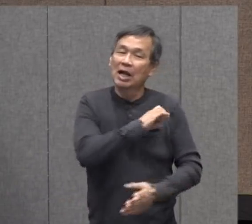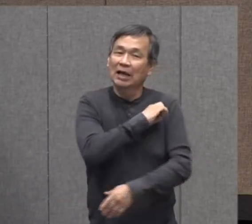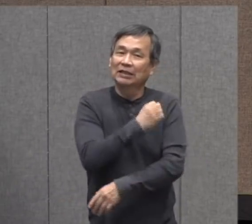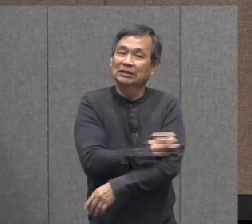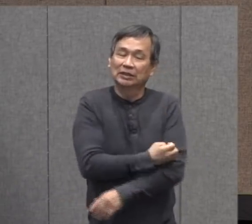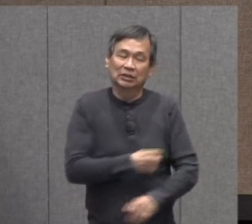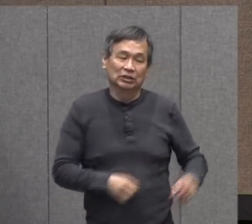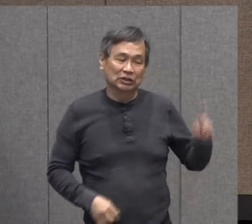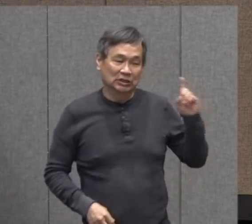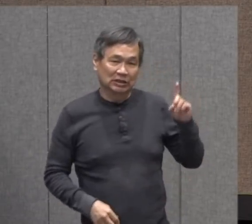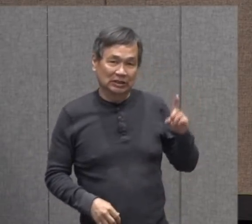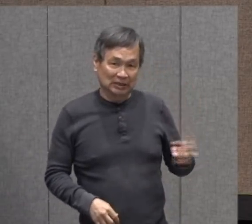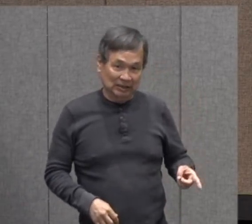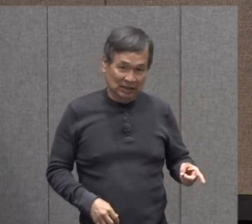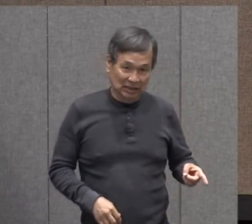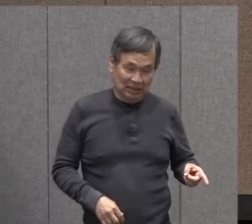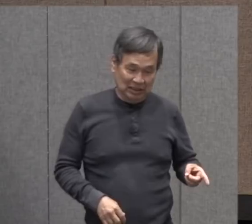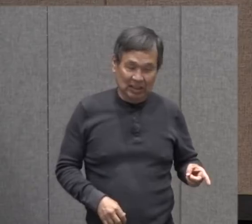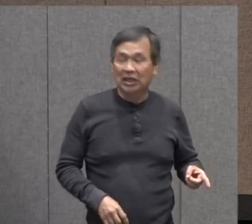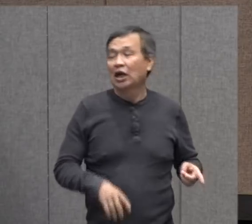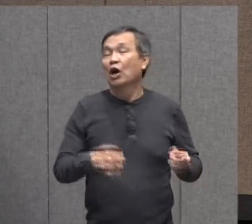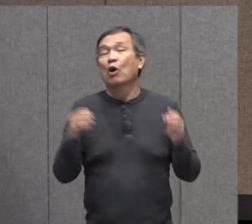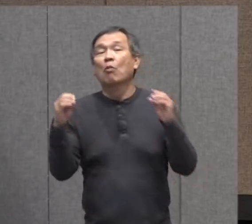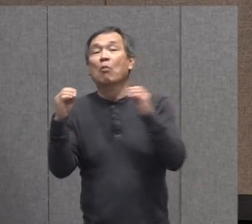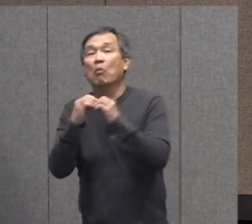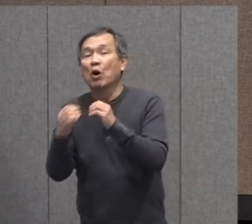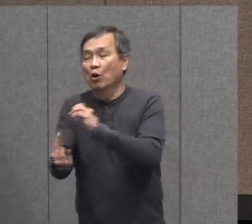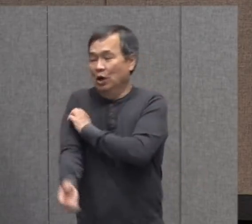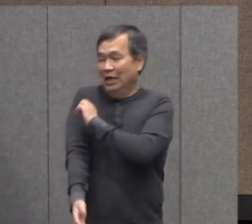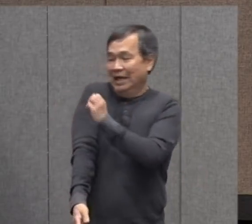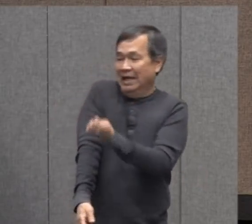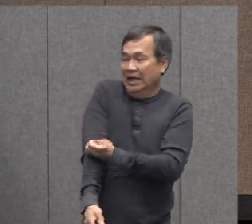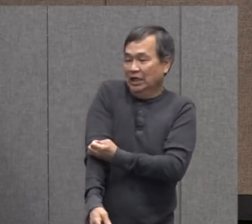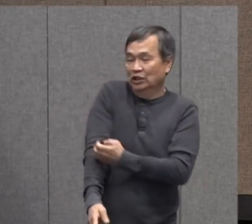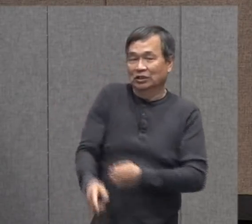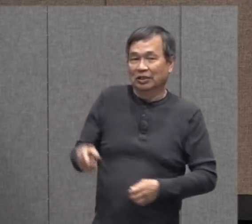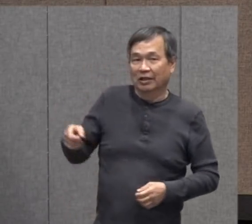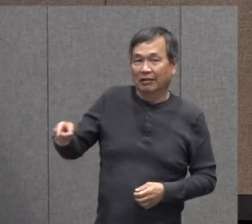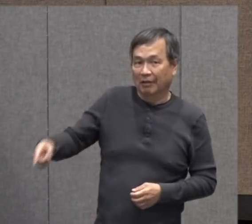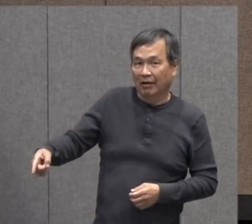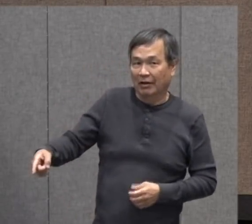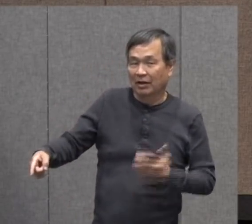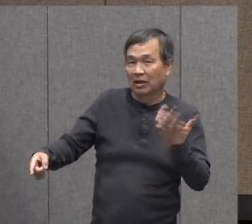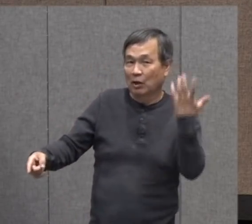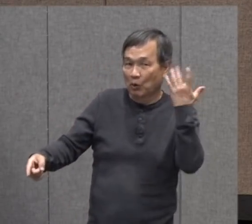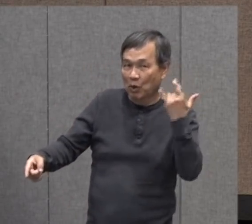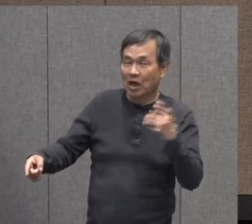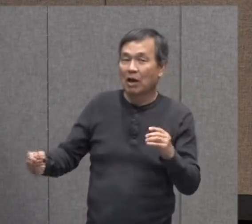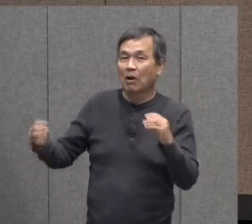because it has less mass. And as I kept going, when I got to my heaviest object,